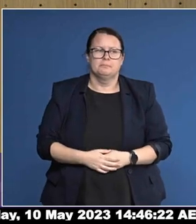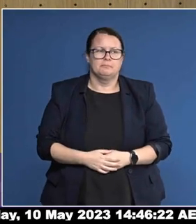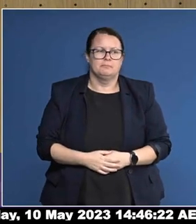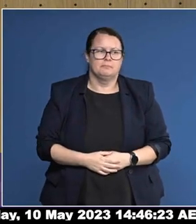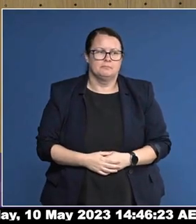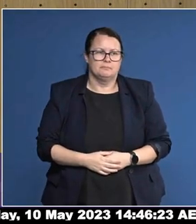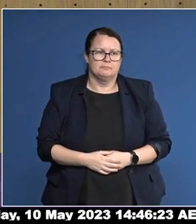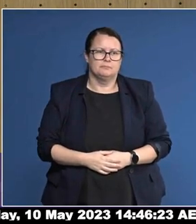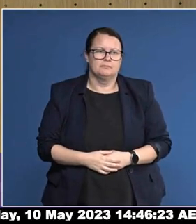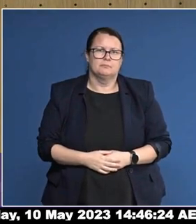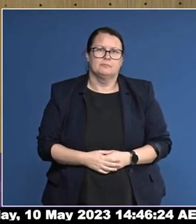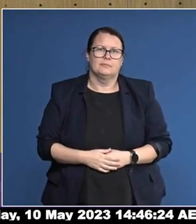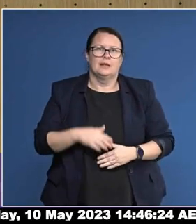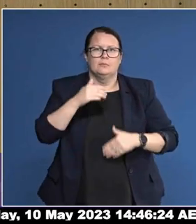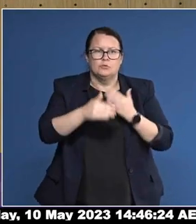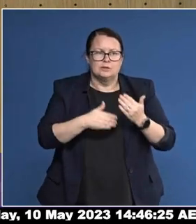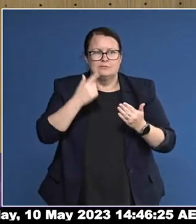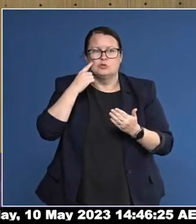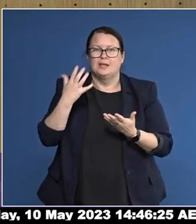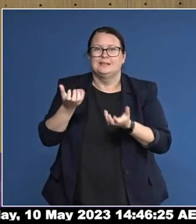process of getting items on the agenda, I guess, is one that requires scheduling.